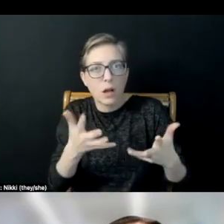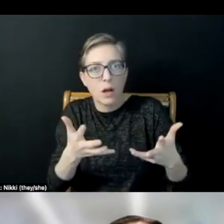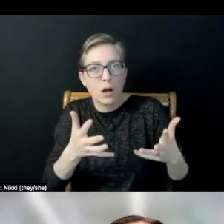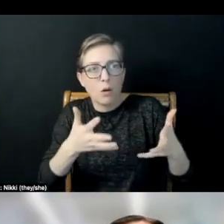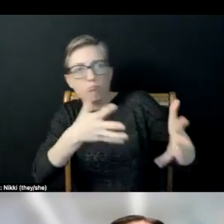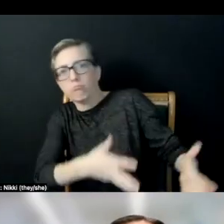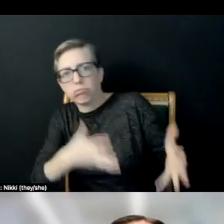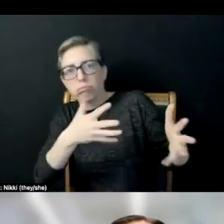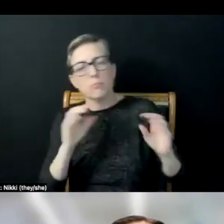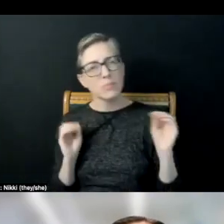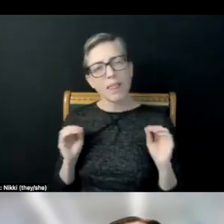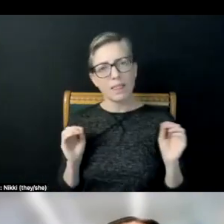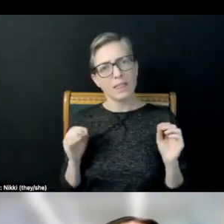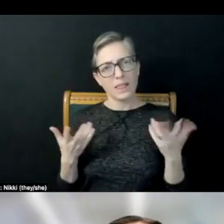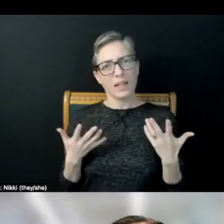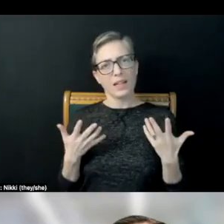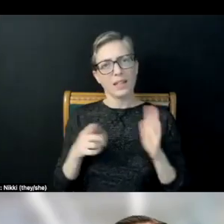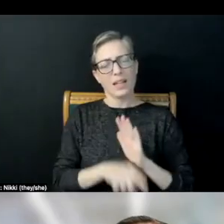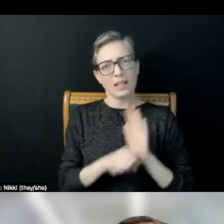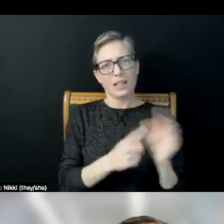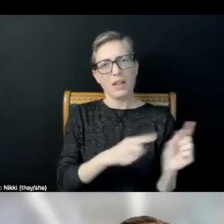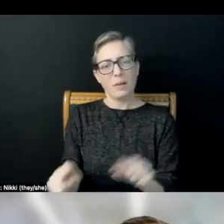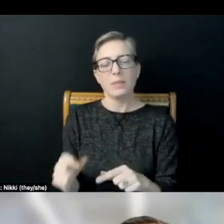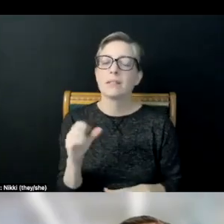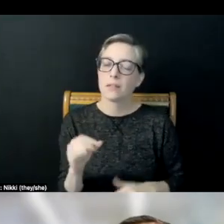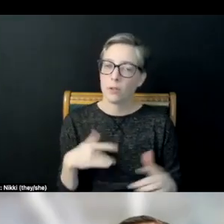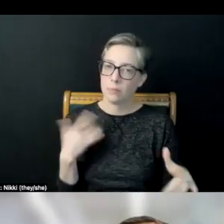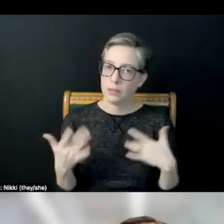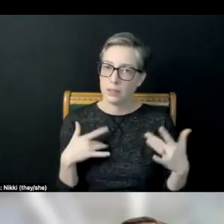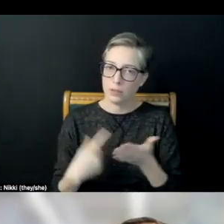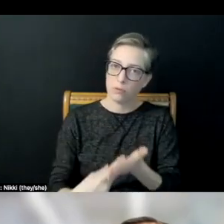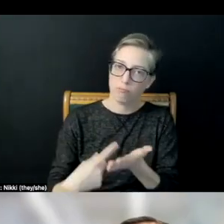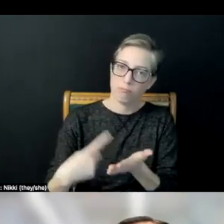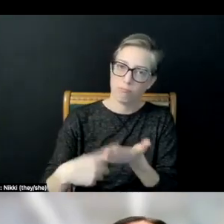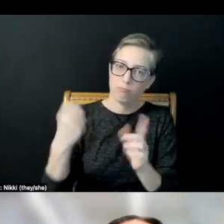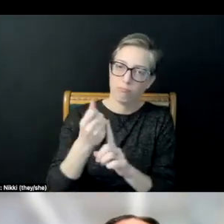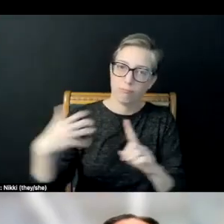I'm really excited to talk to you further about that today and listen to our panelists.